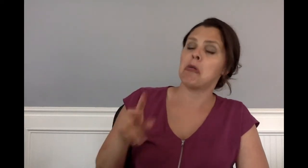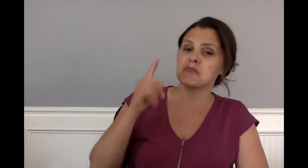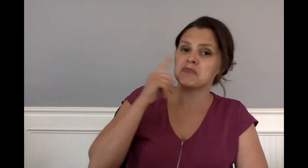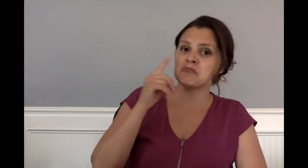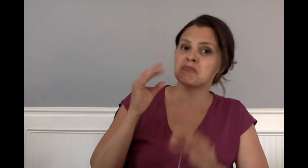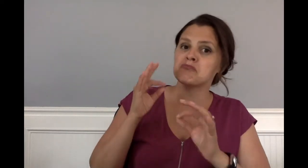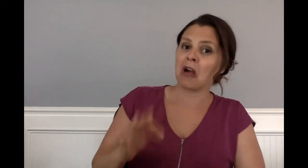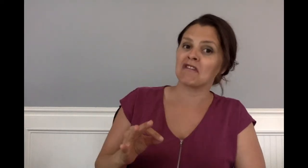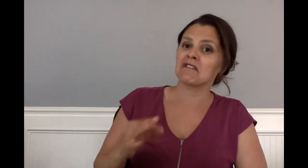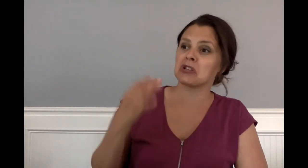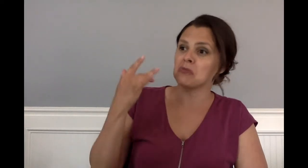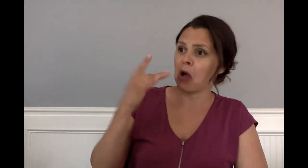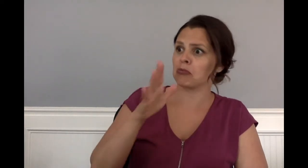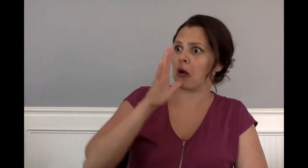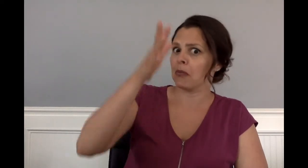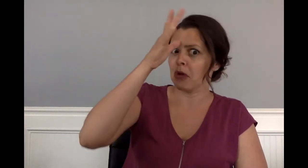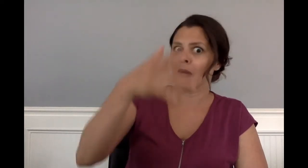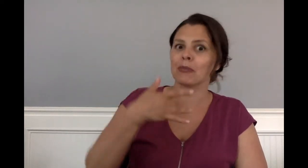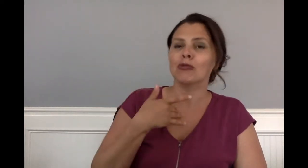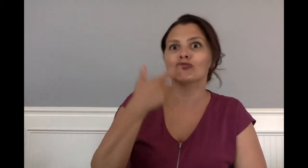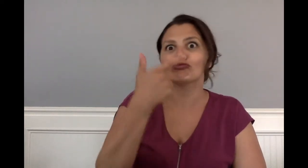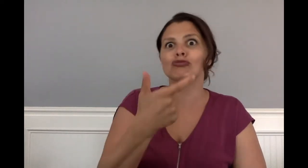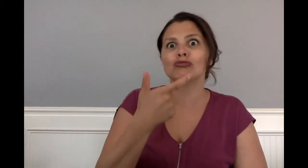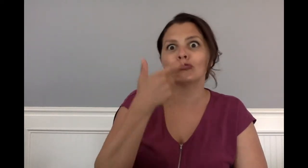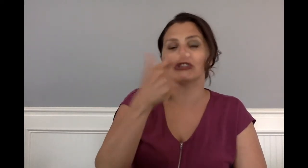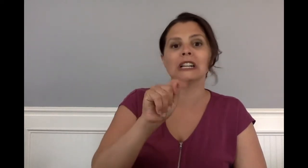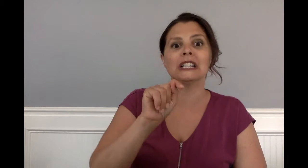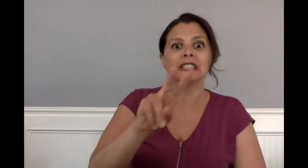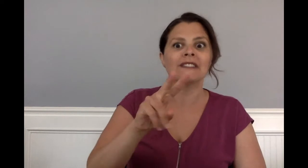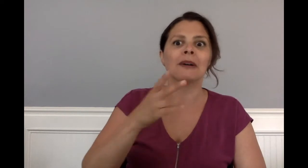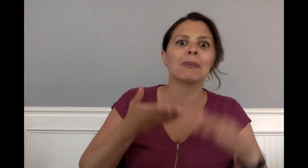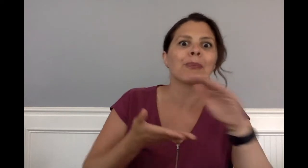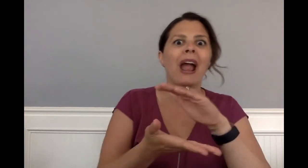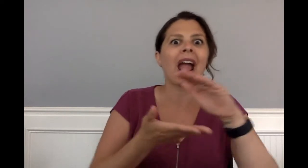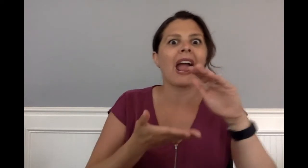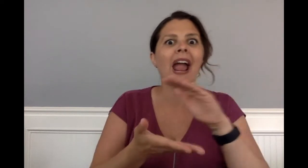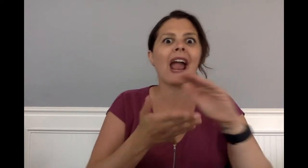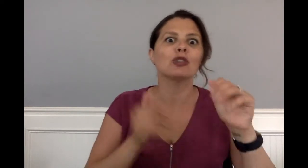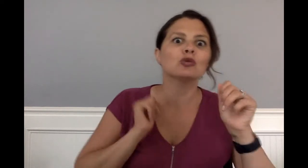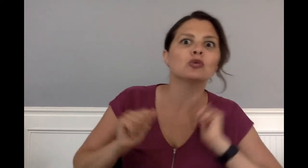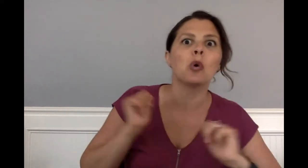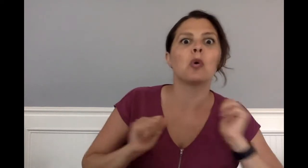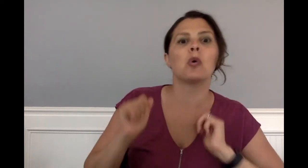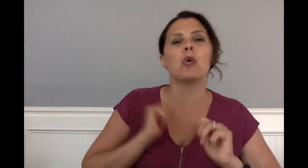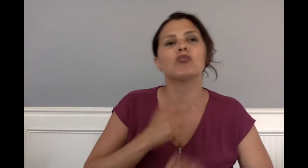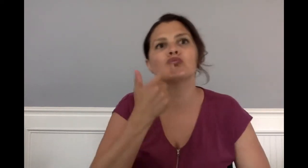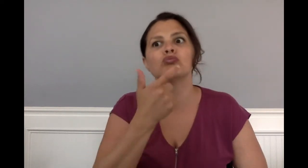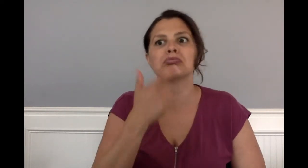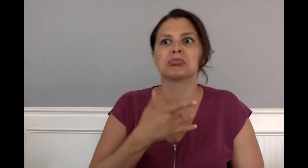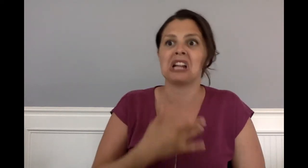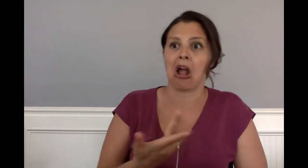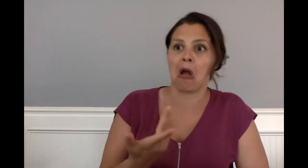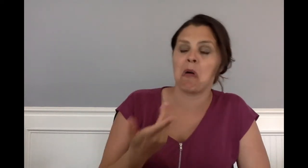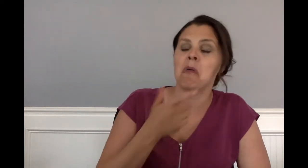Grandma and Grandpa Tickler did love to watch baking shows.